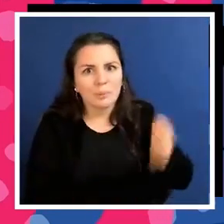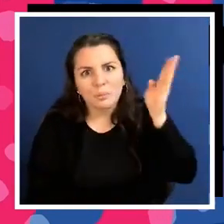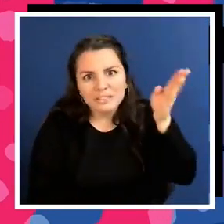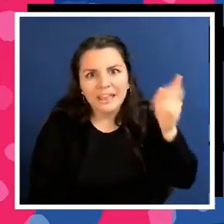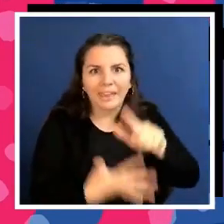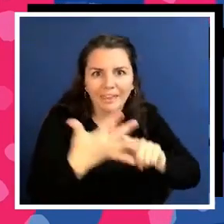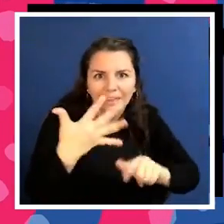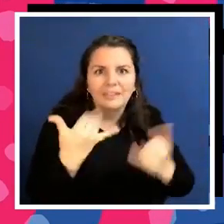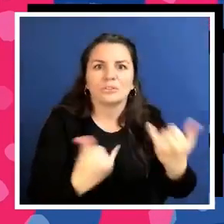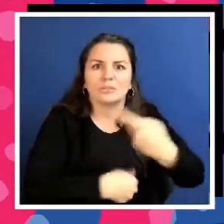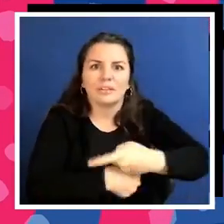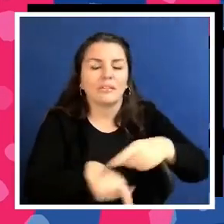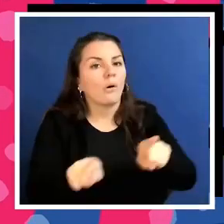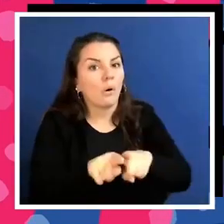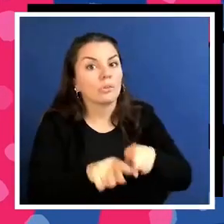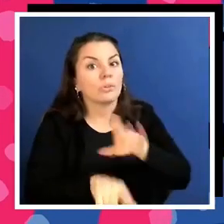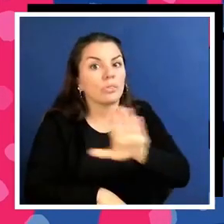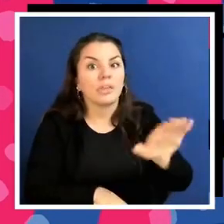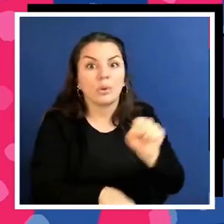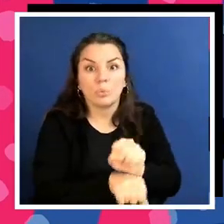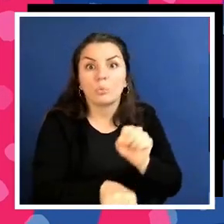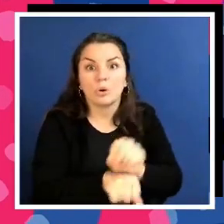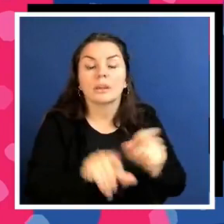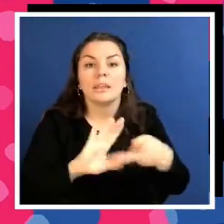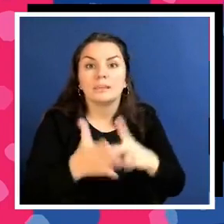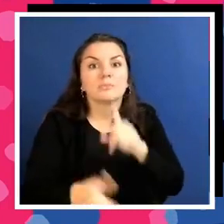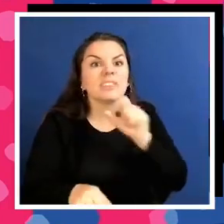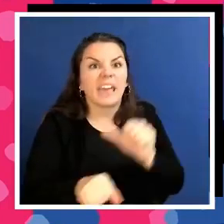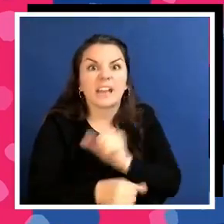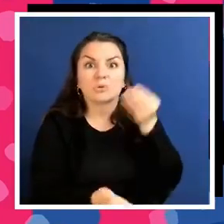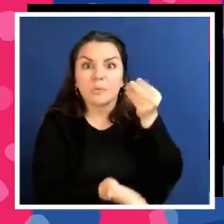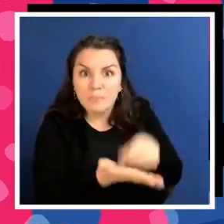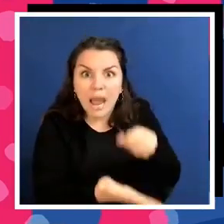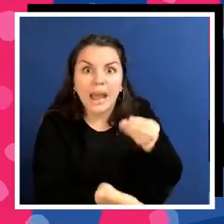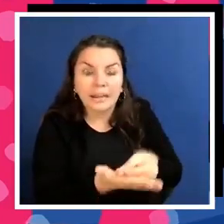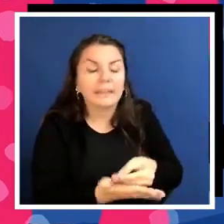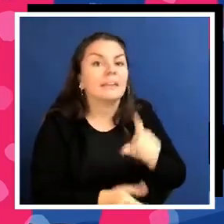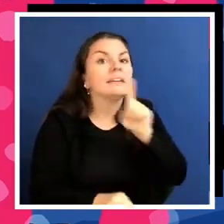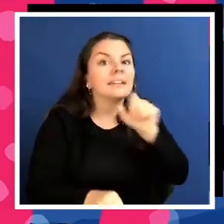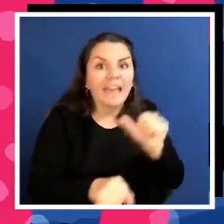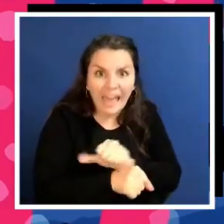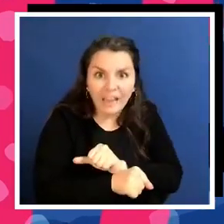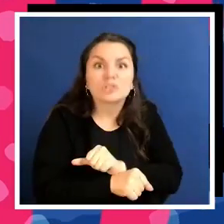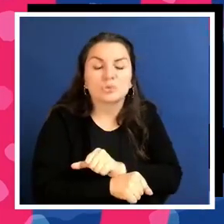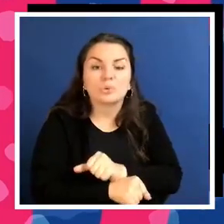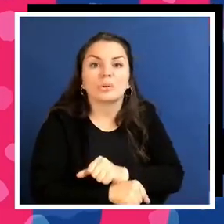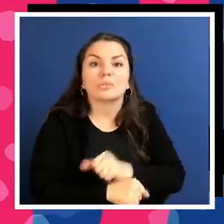THIS IS AN INCREDIBLE FIRST STEP AND WERE JUST BEGINNING. IS SO GREAT TO BE WITH YOU AND LOOKING FORWARD TO THE ROAD AHEAD.